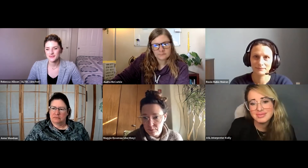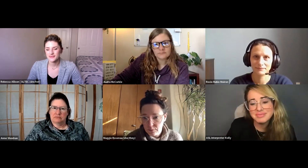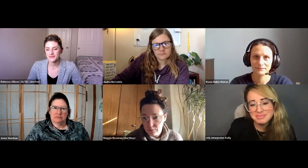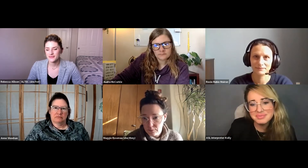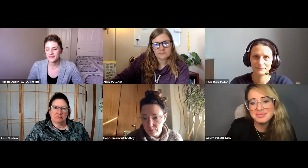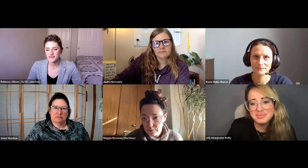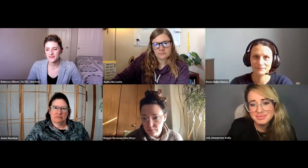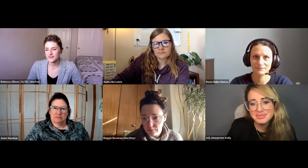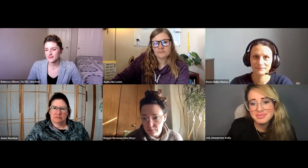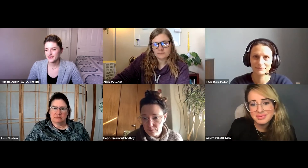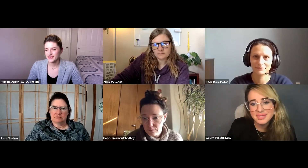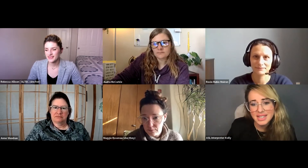Mm-hmm, yes.